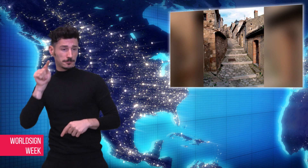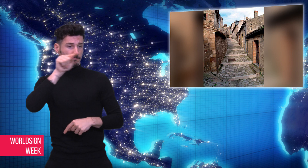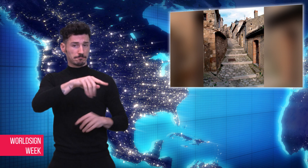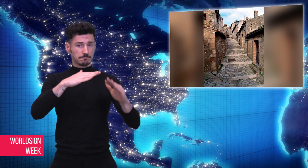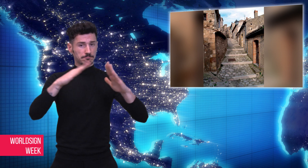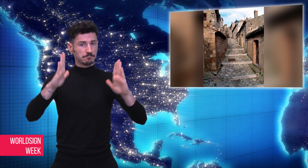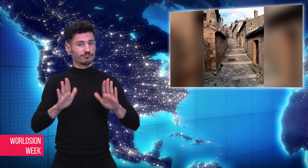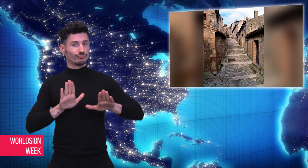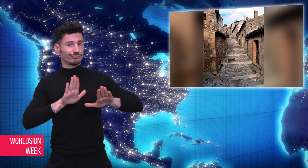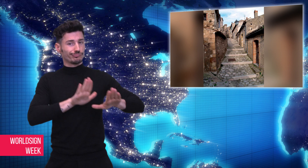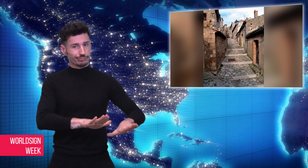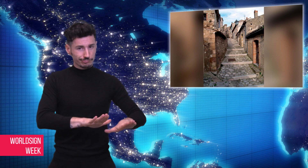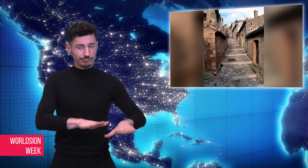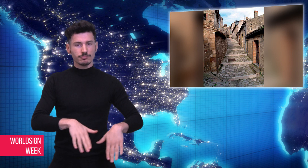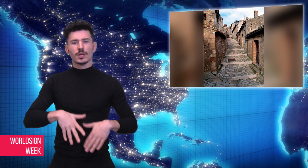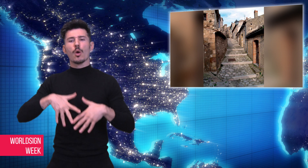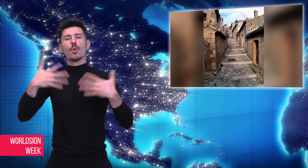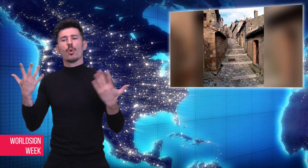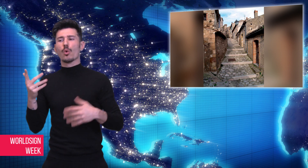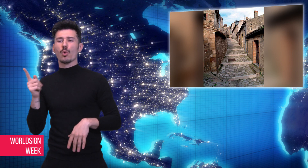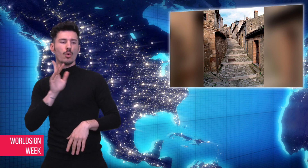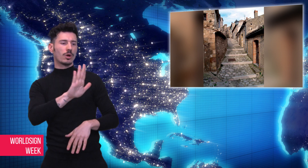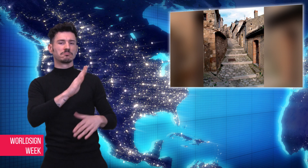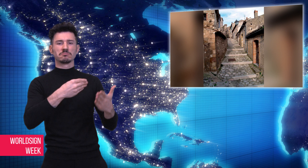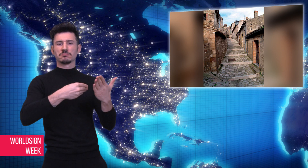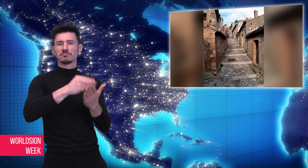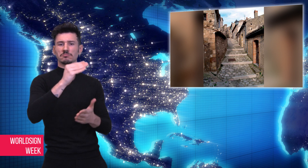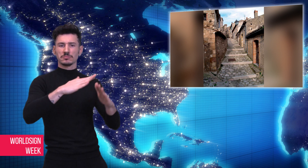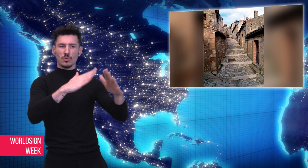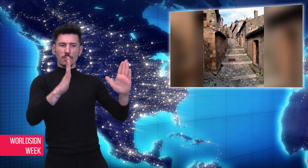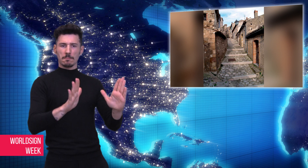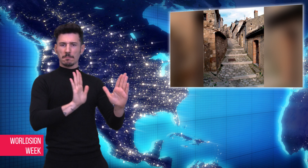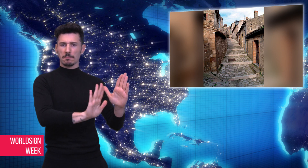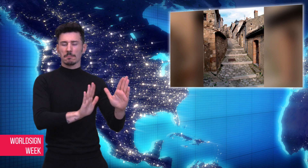Italy to search for a new place to live.